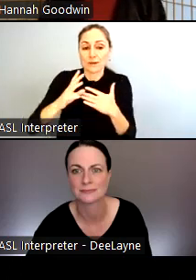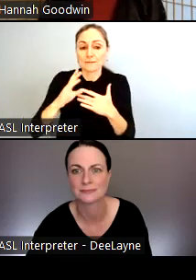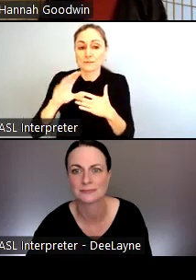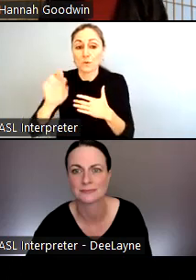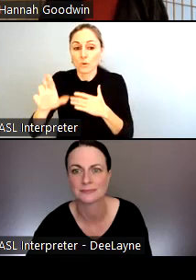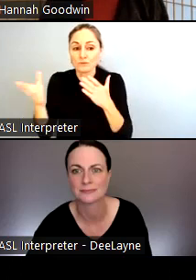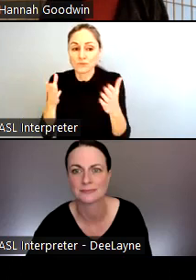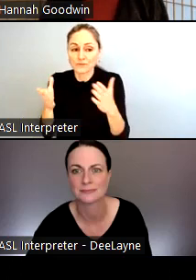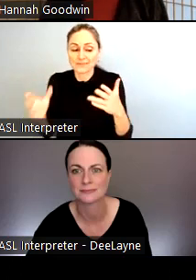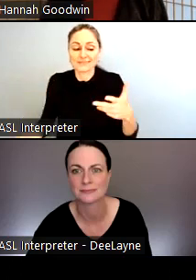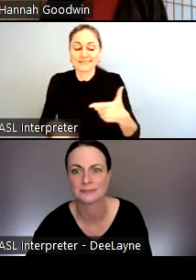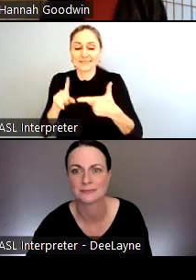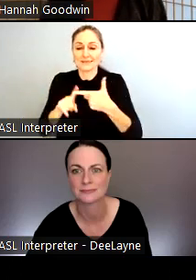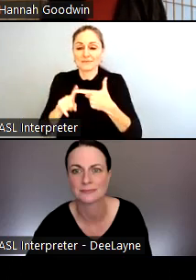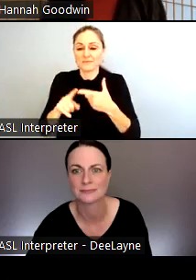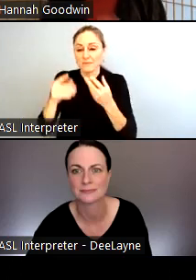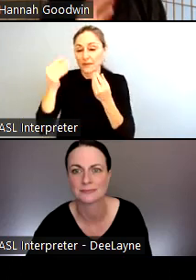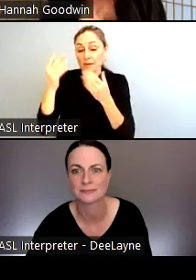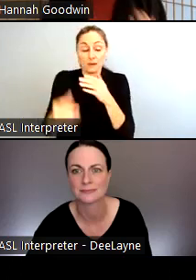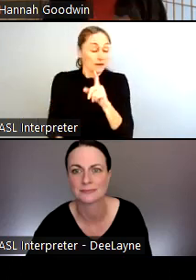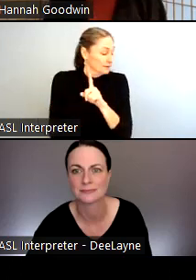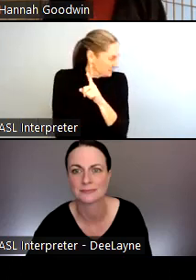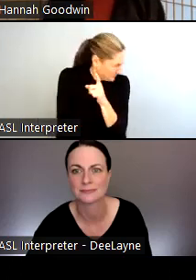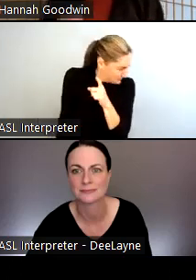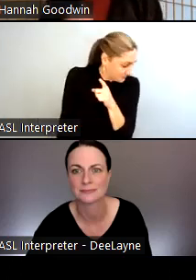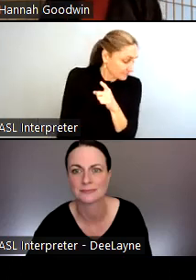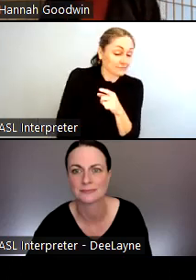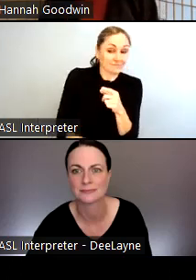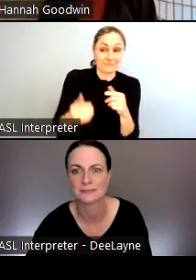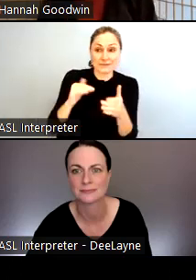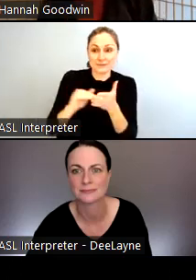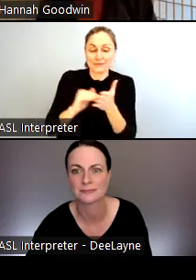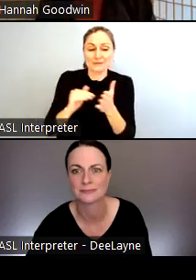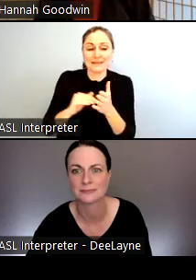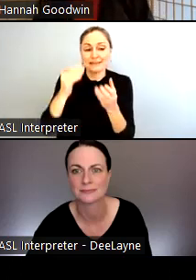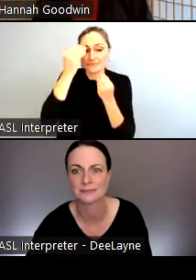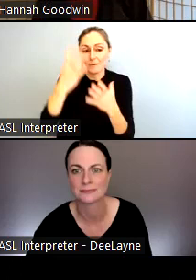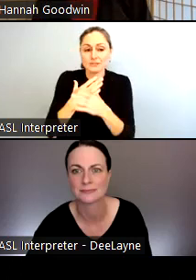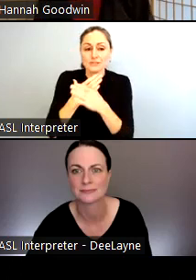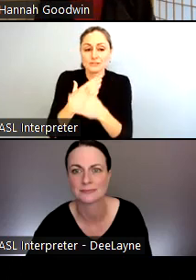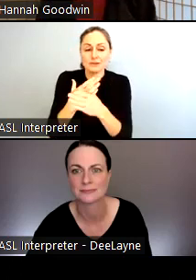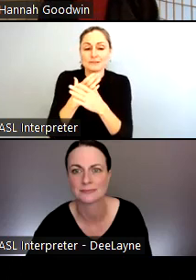The information sharing should be through active engagement of participants.